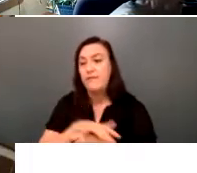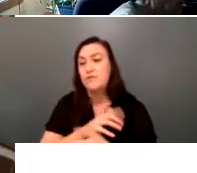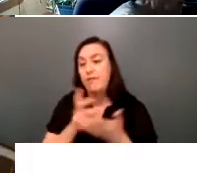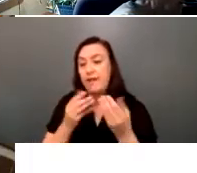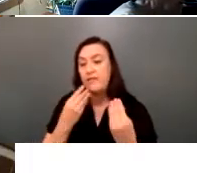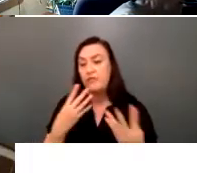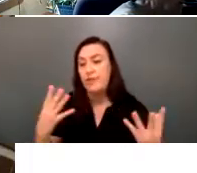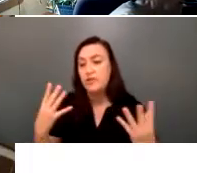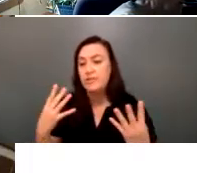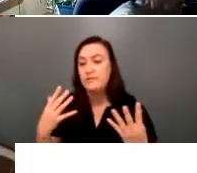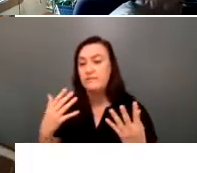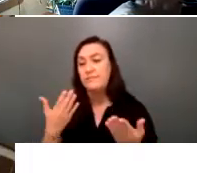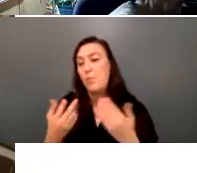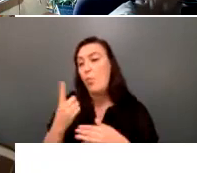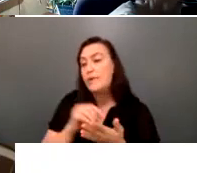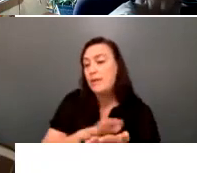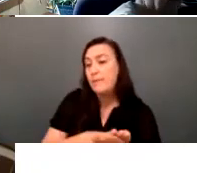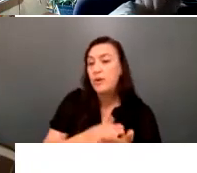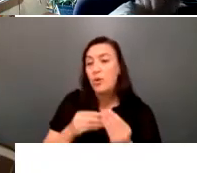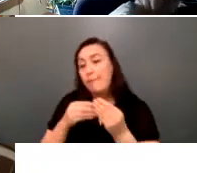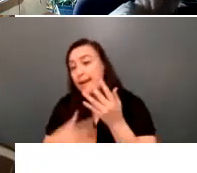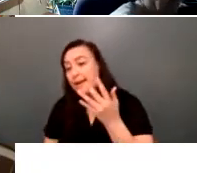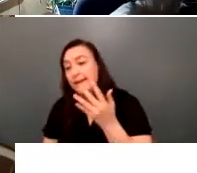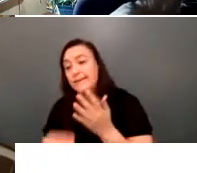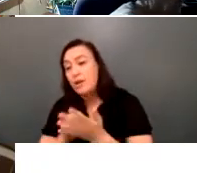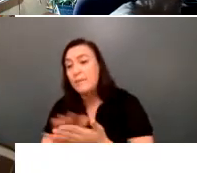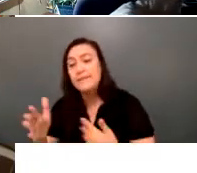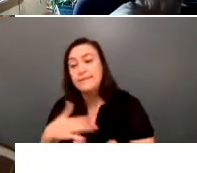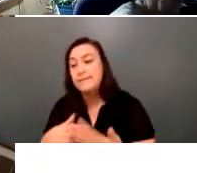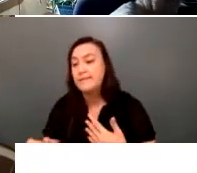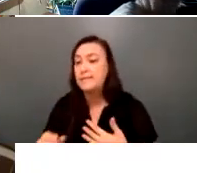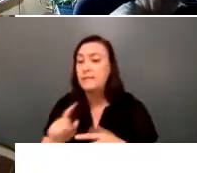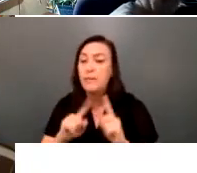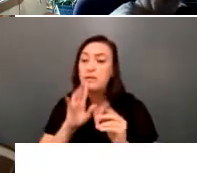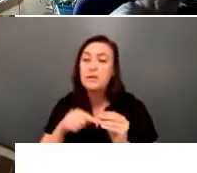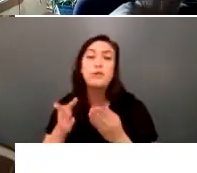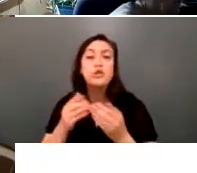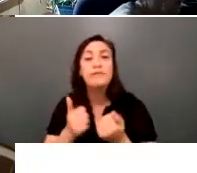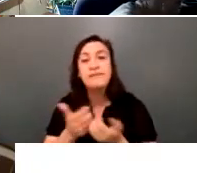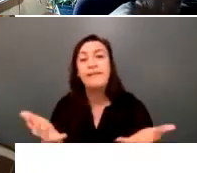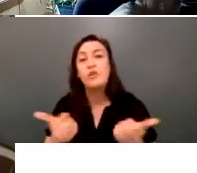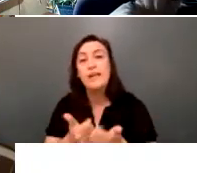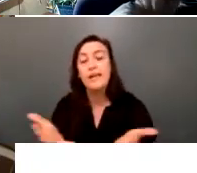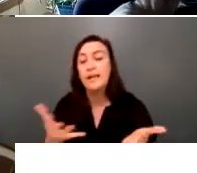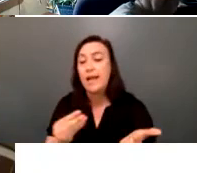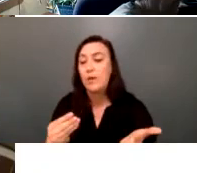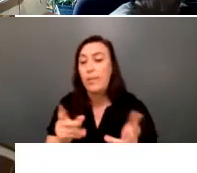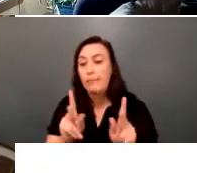it could be 1 document or it could be many documents, but it's talking about service delivery and what the purpose is.